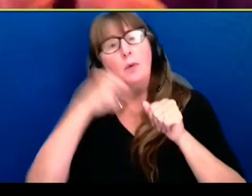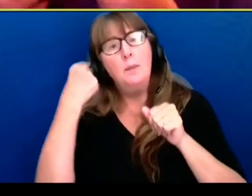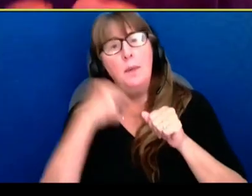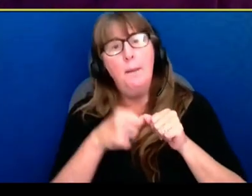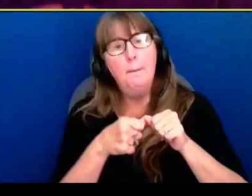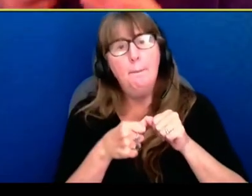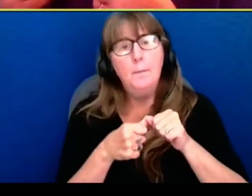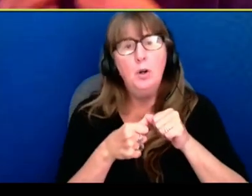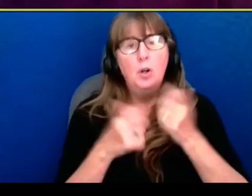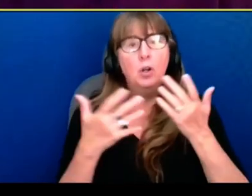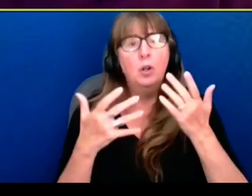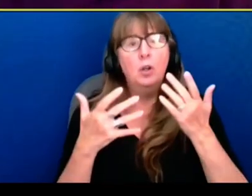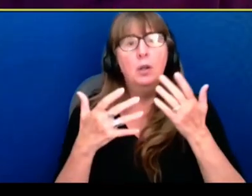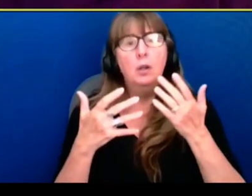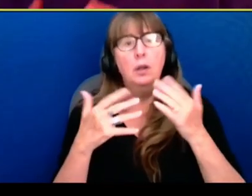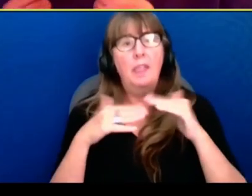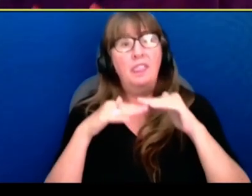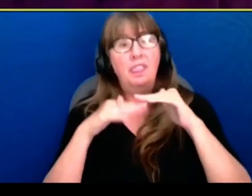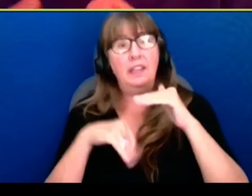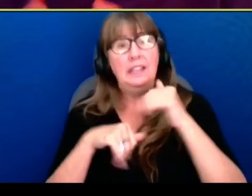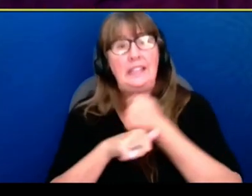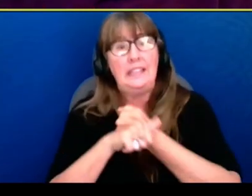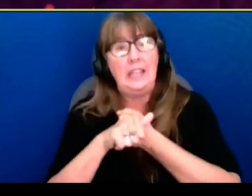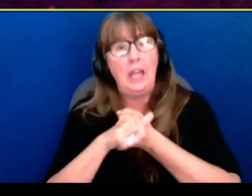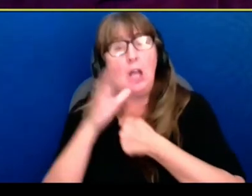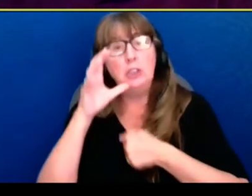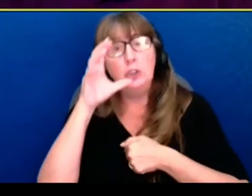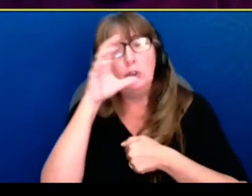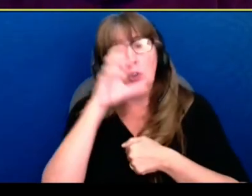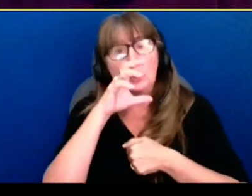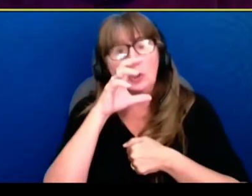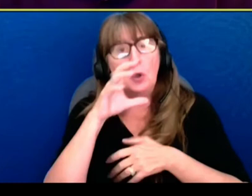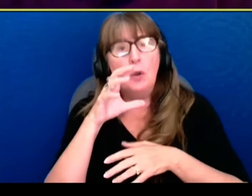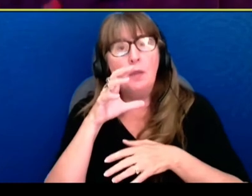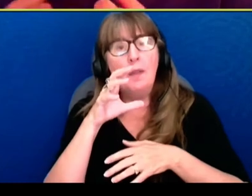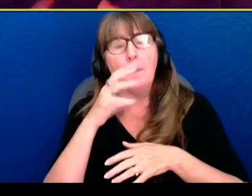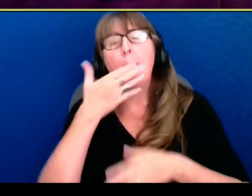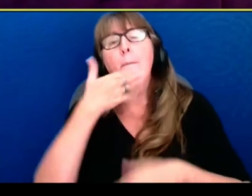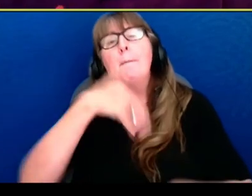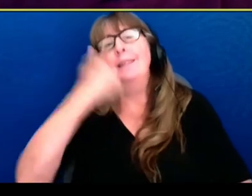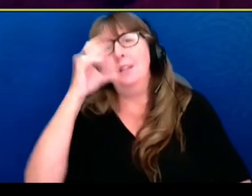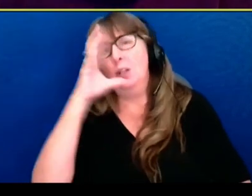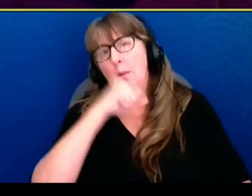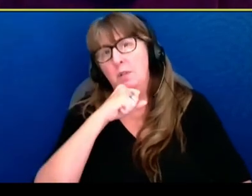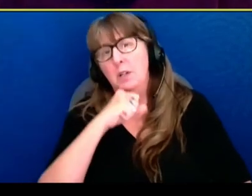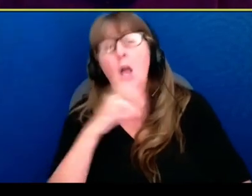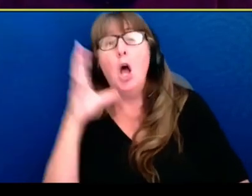Assume until you know differently, assume the child can do the work. And the child is capable.